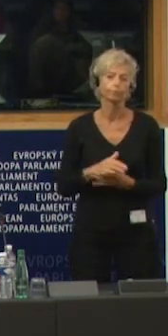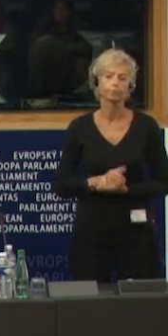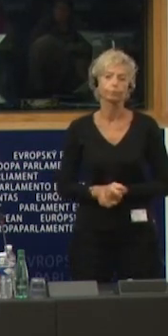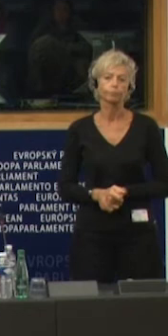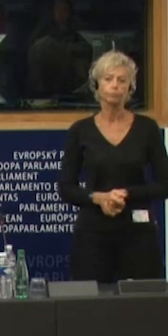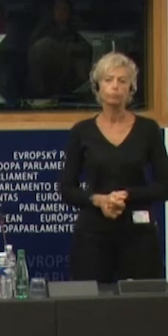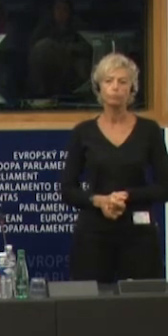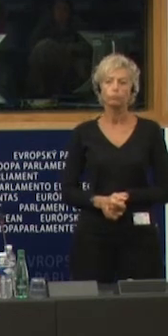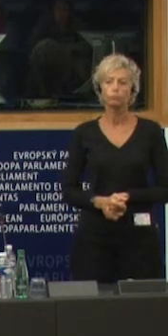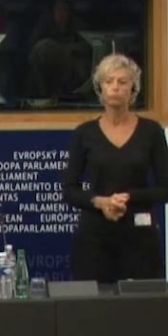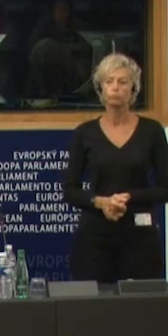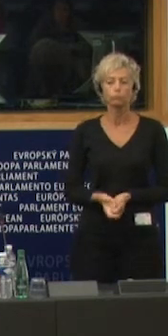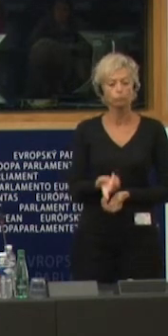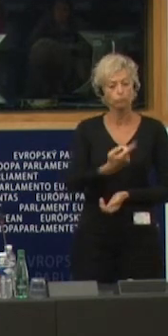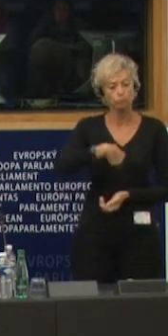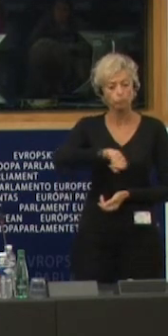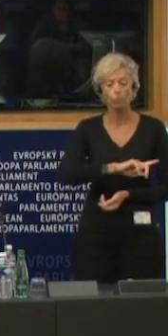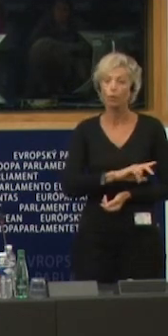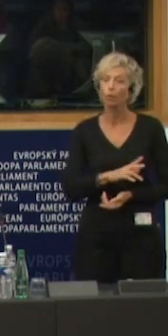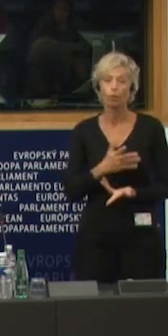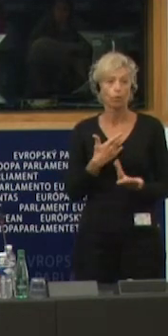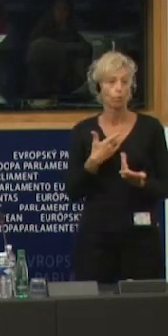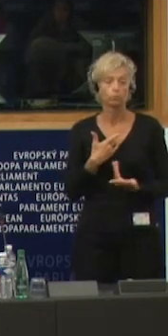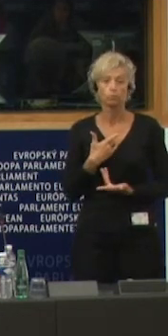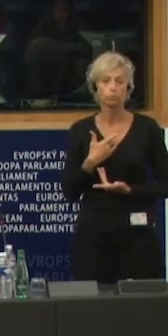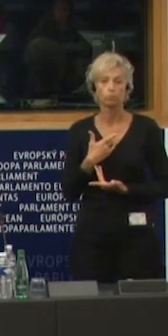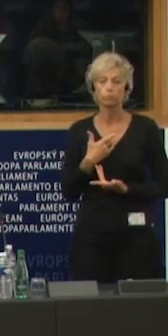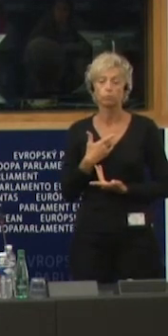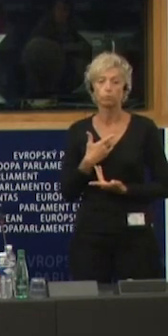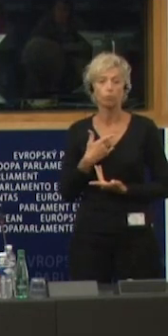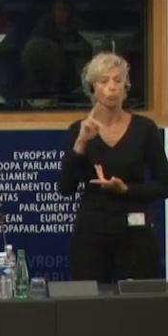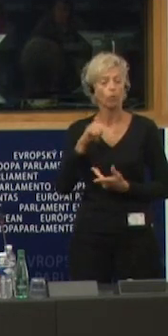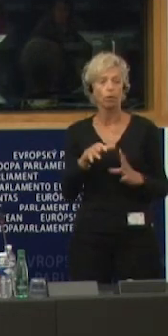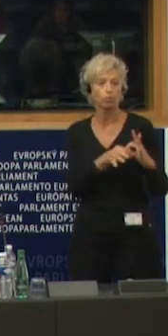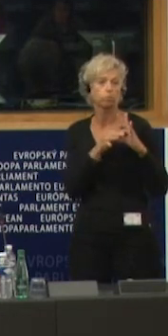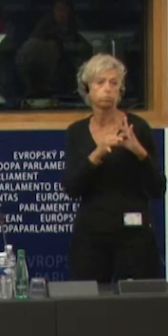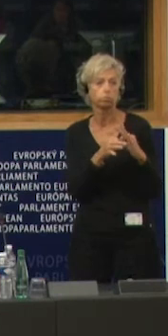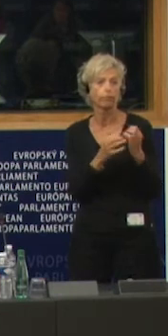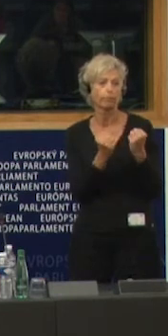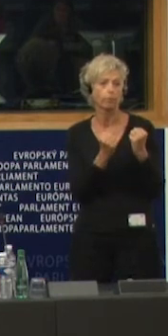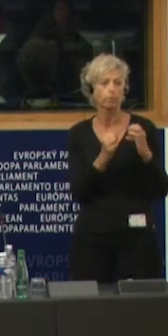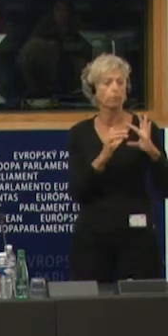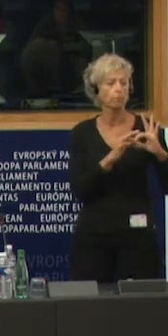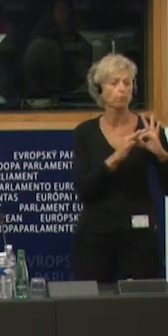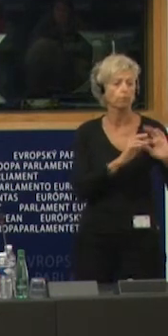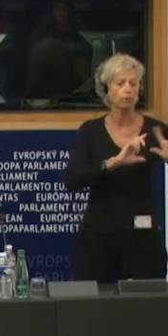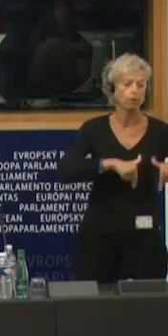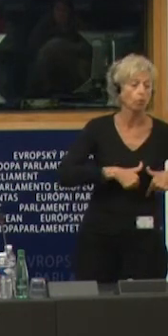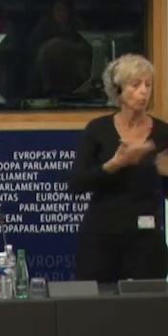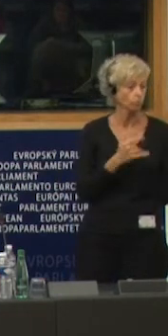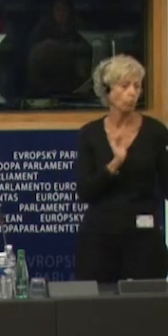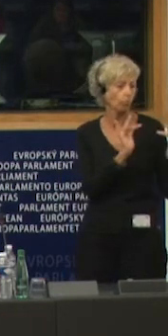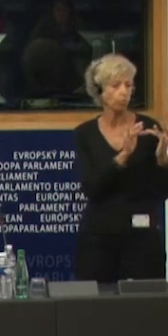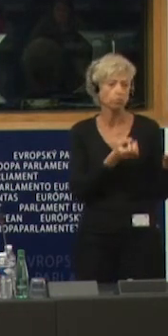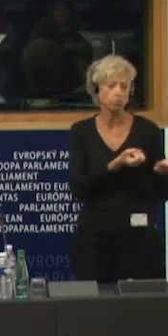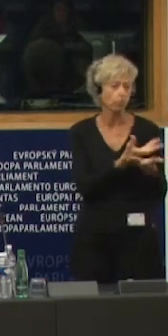To get practical experience of life in the world of business. That's the background to this concept of youth coaching.